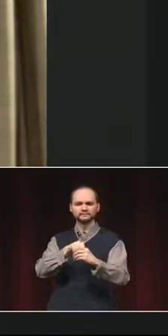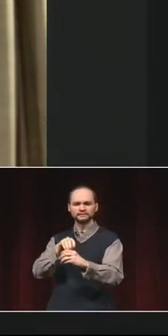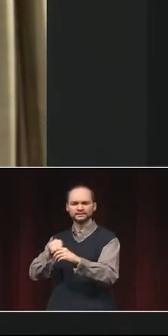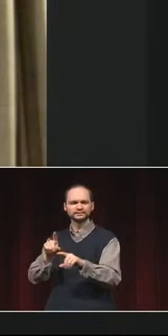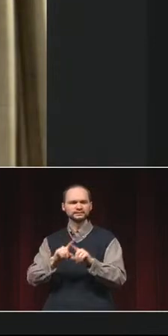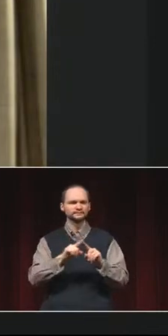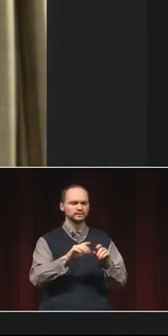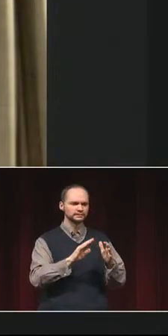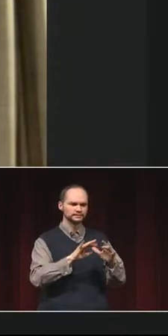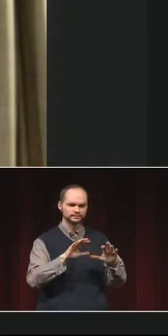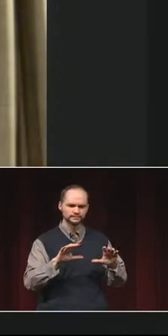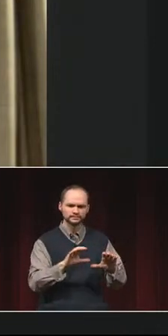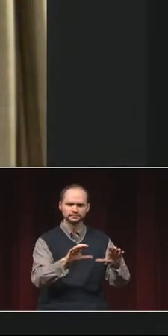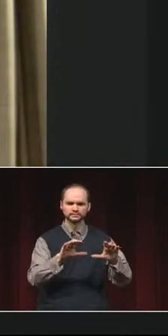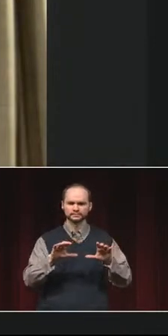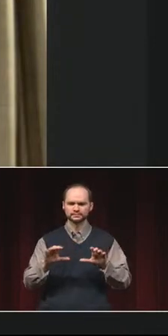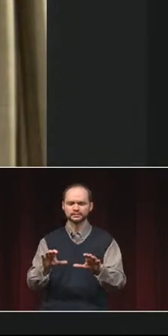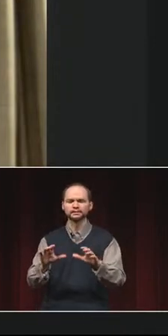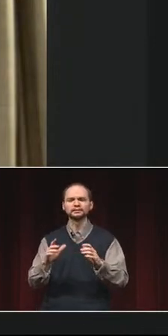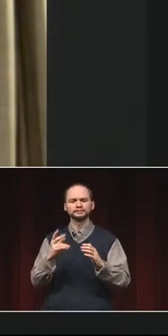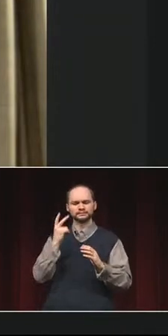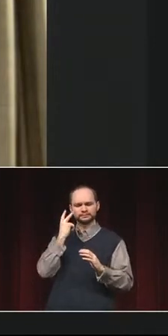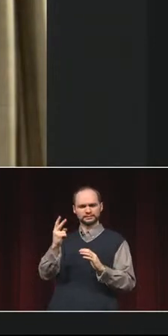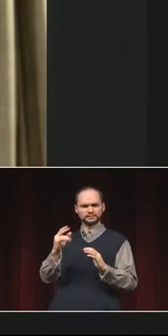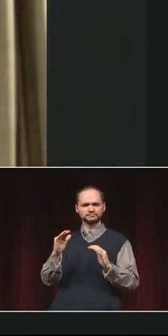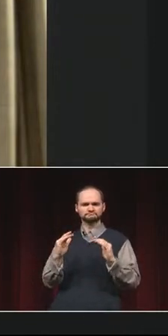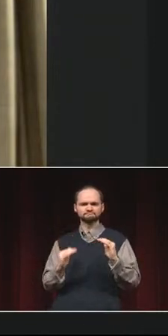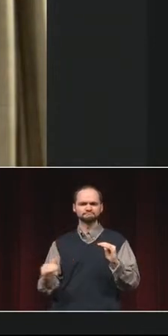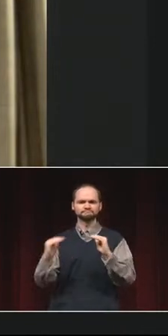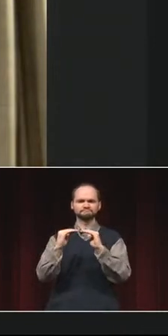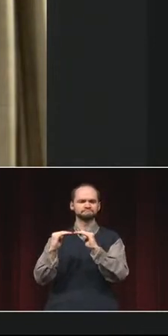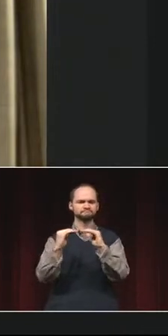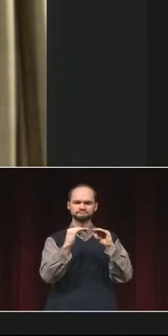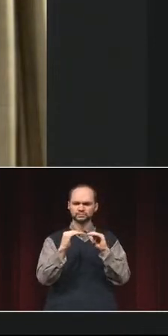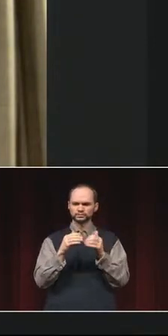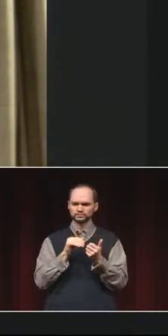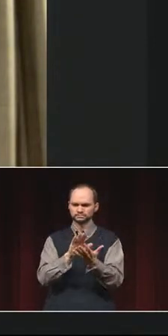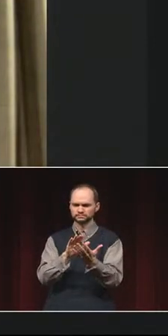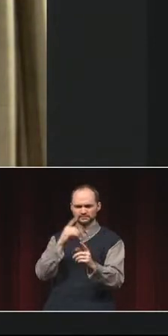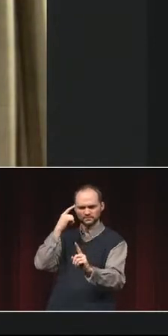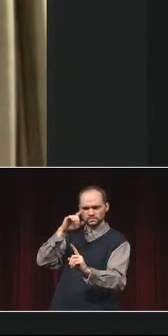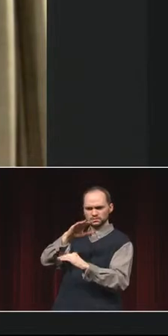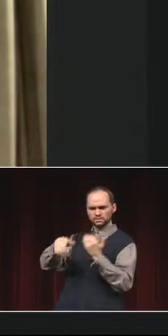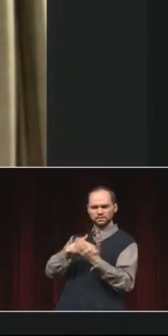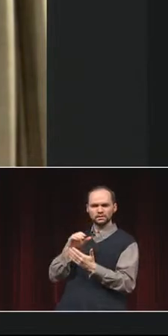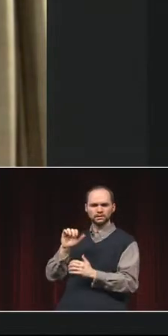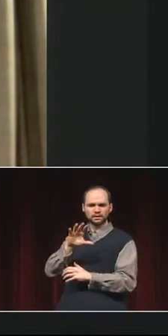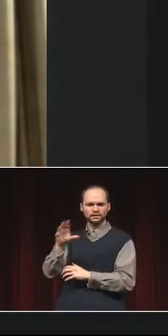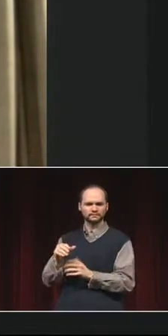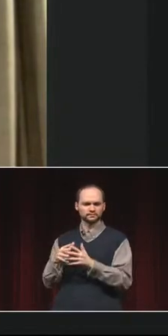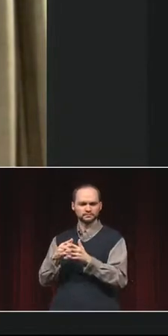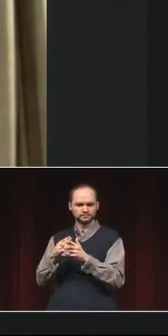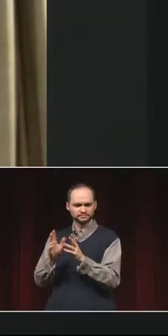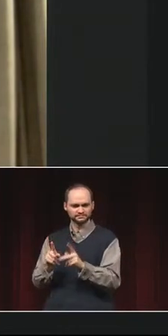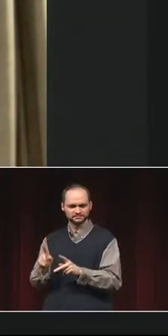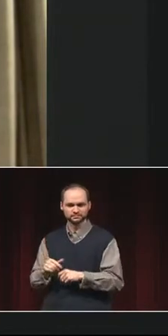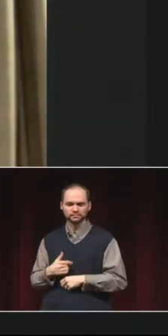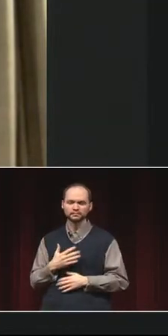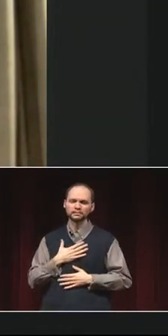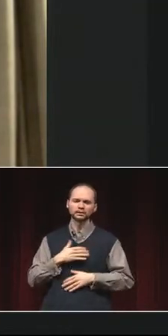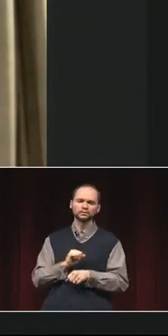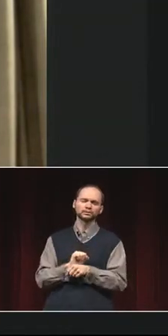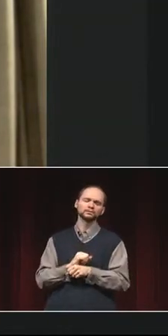Americans and enjoyed my work very, very much. For those of you who don't know, the civil